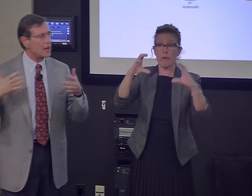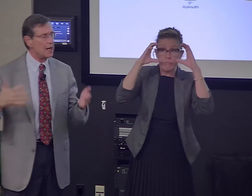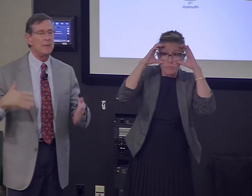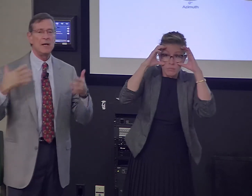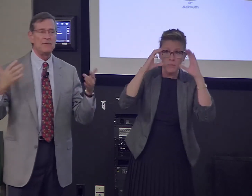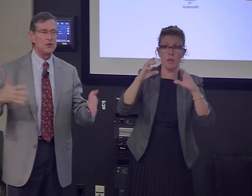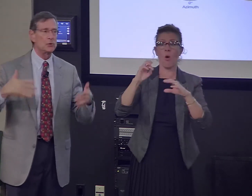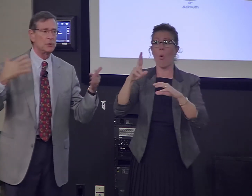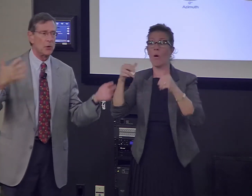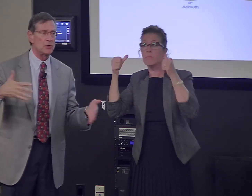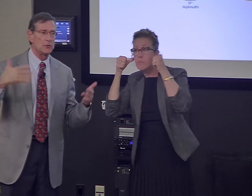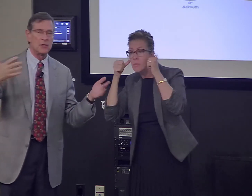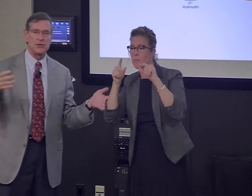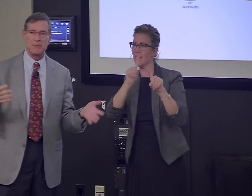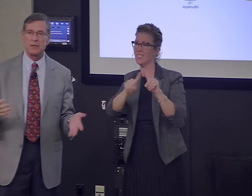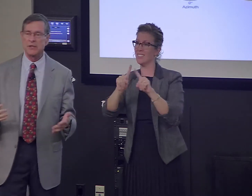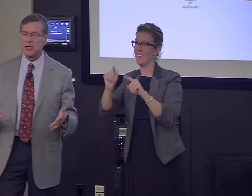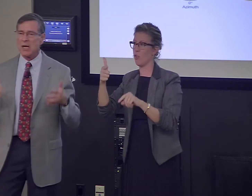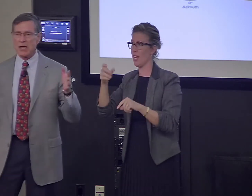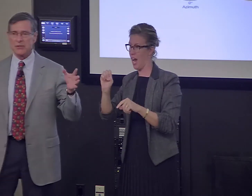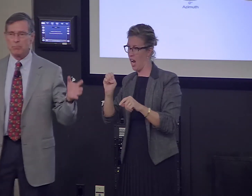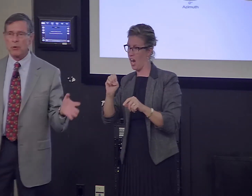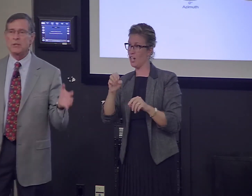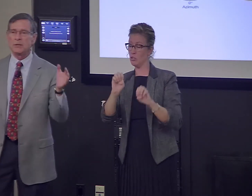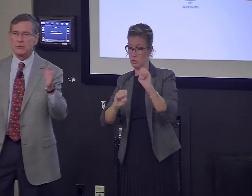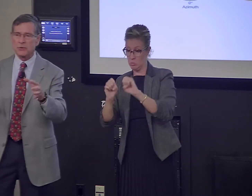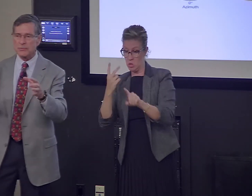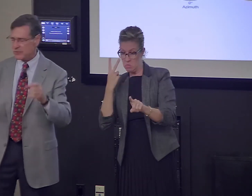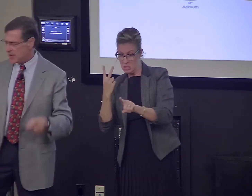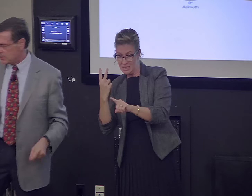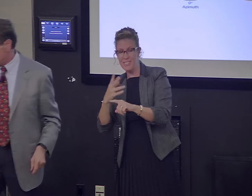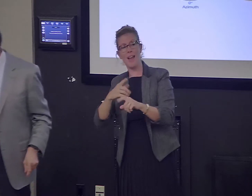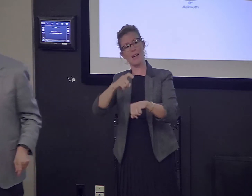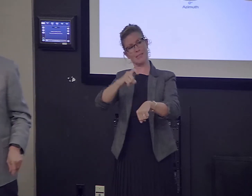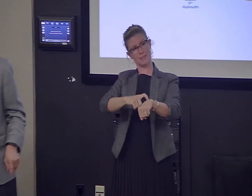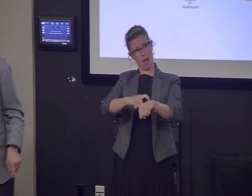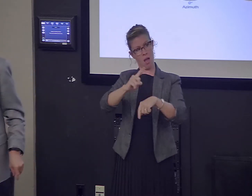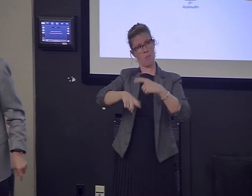that the timing of visual and auditory experience is important in terms of the integration